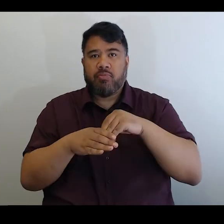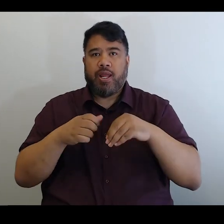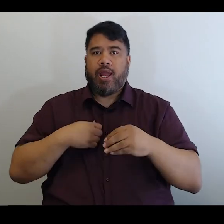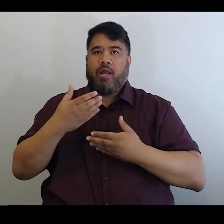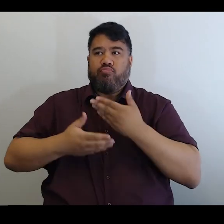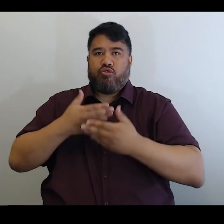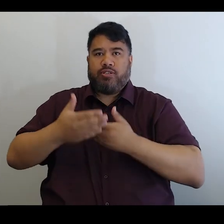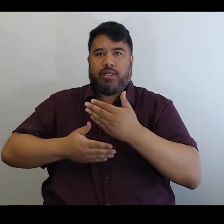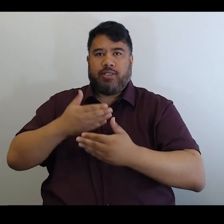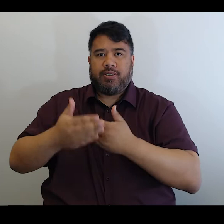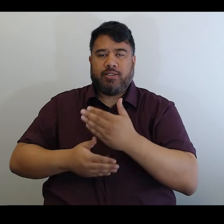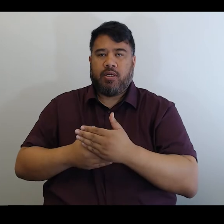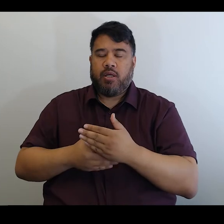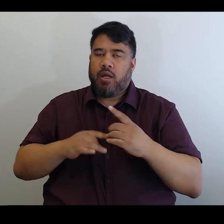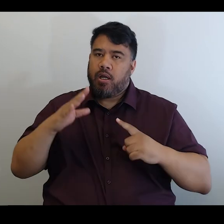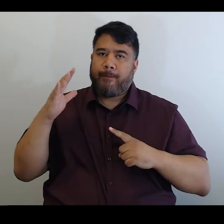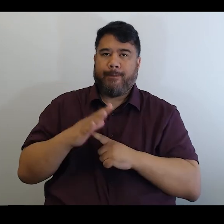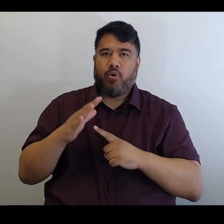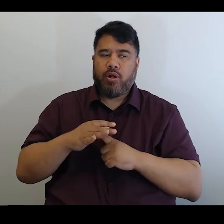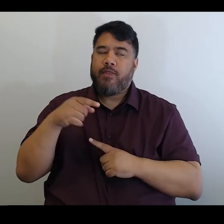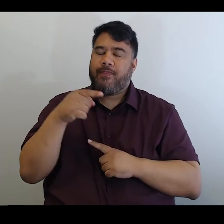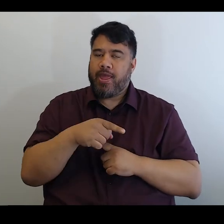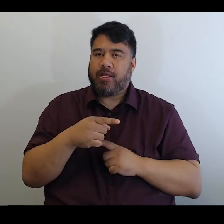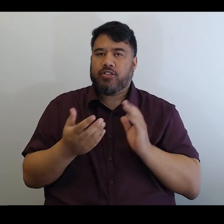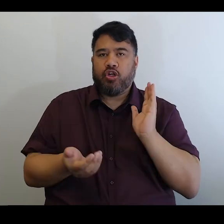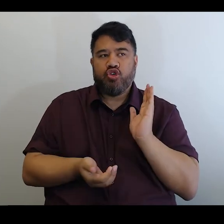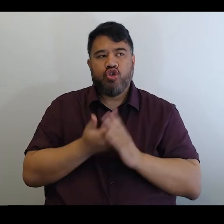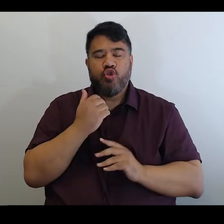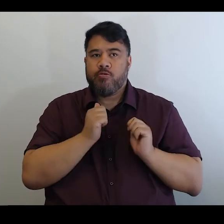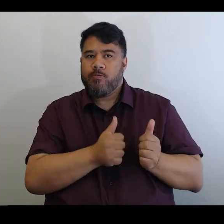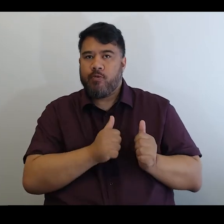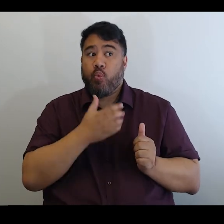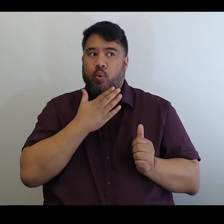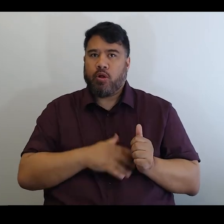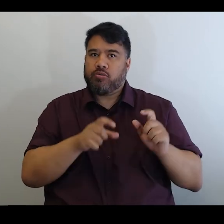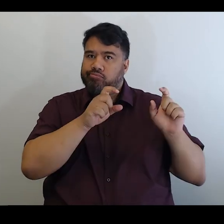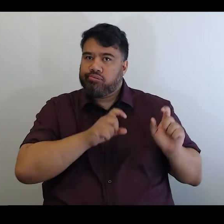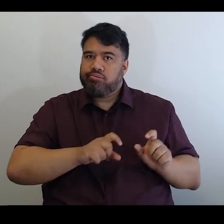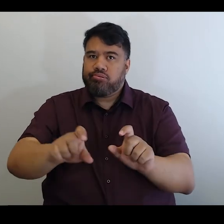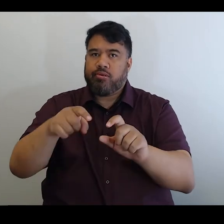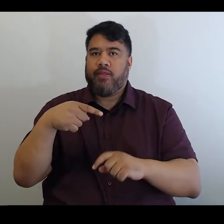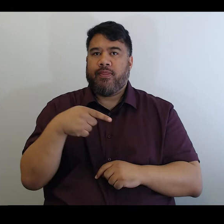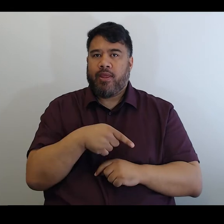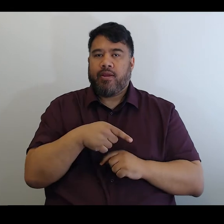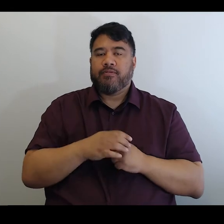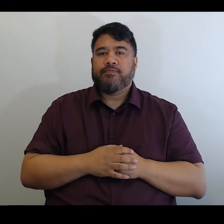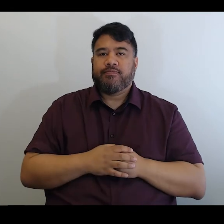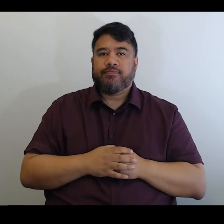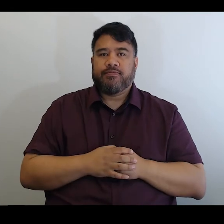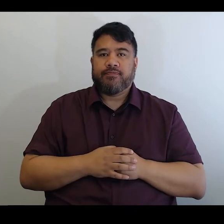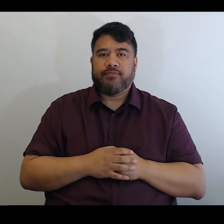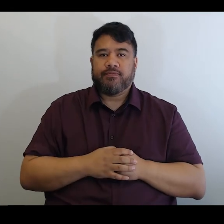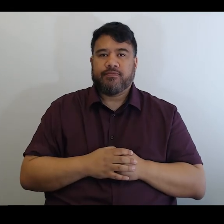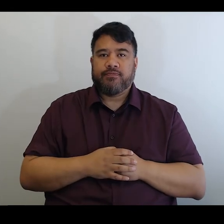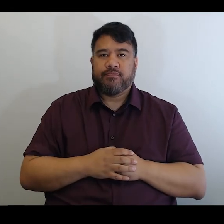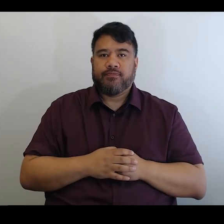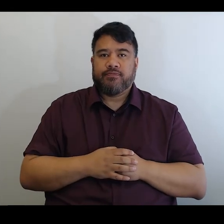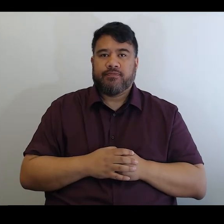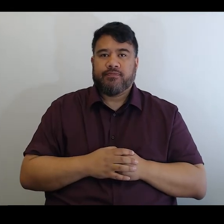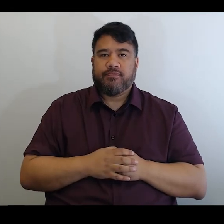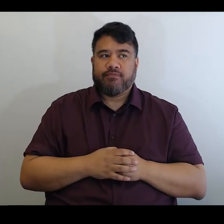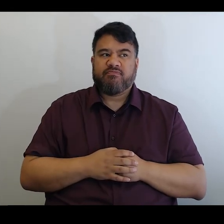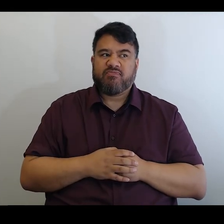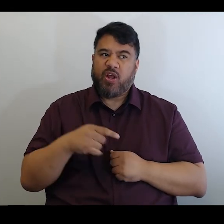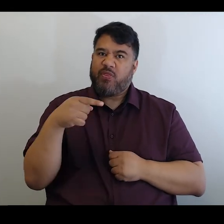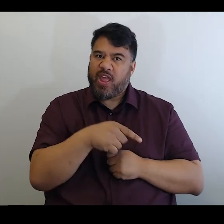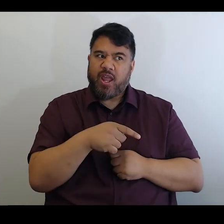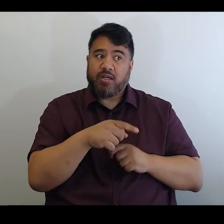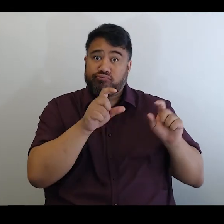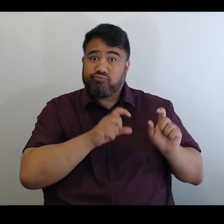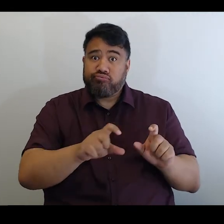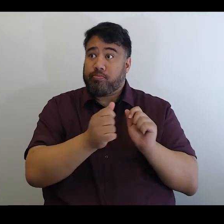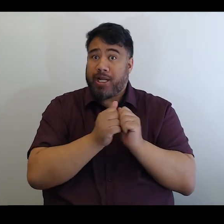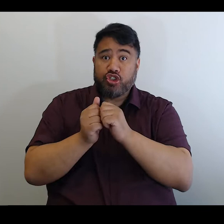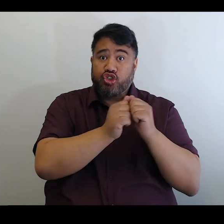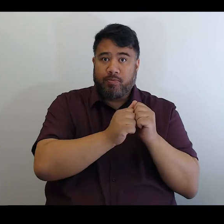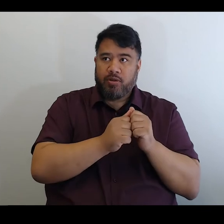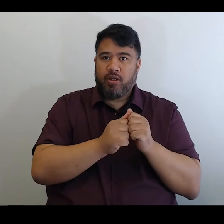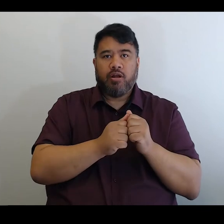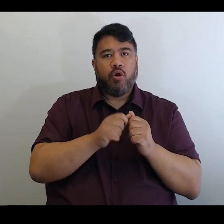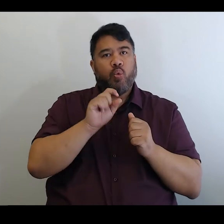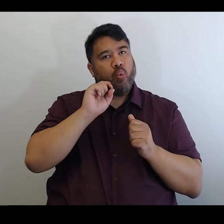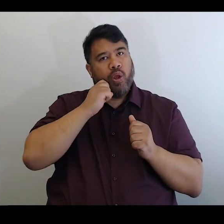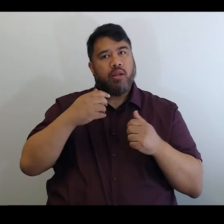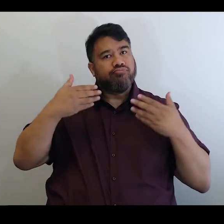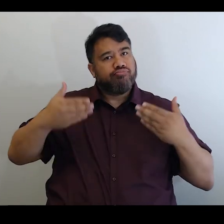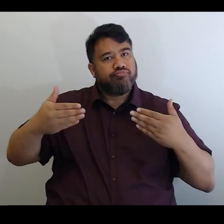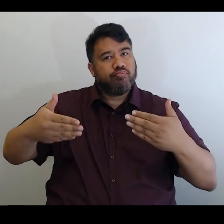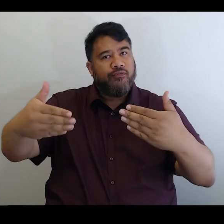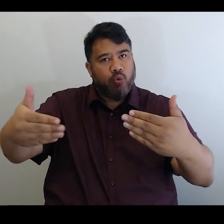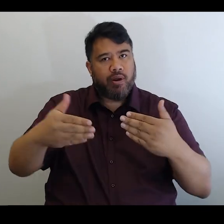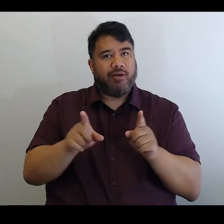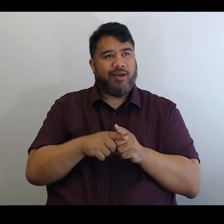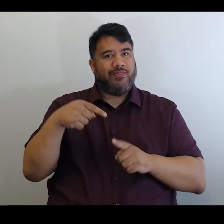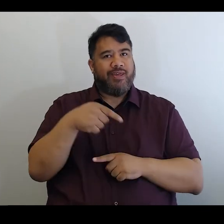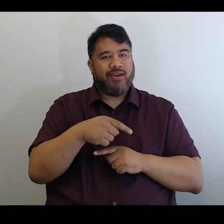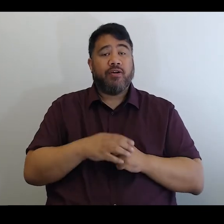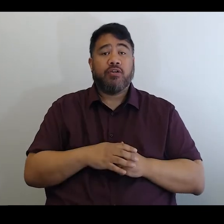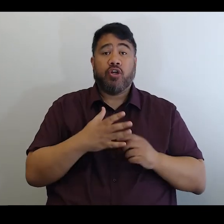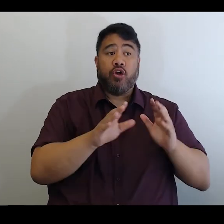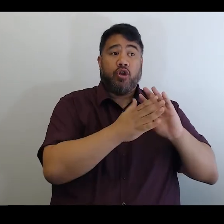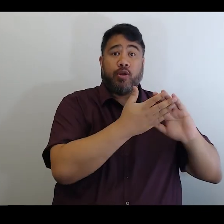That's a good innovation that we're looking to introduce and so again that's one of the changes, that’s one of the ways we would like to move forward. And so, yes definitely we have a good strong community team working with them at the moment.